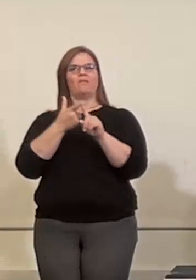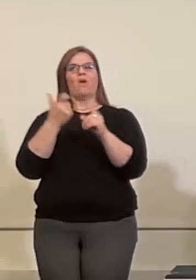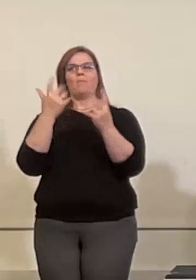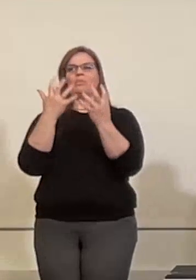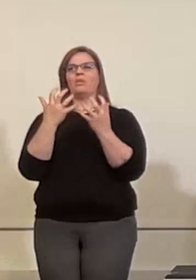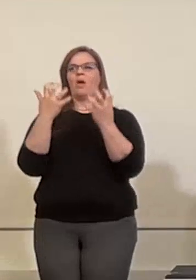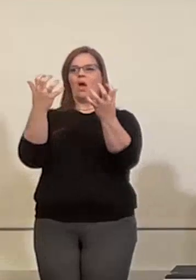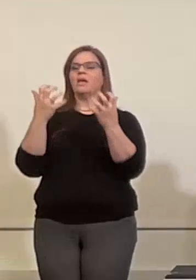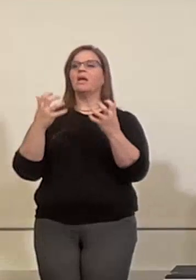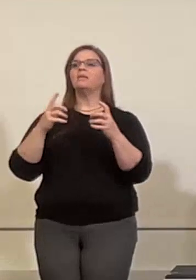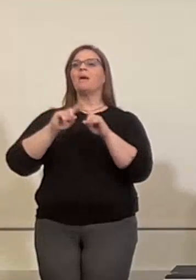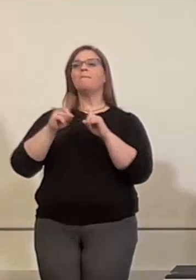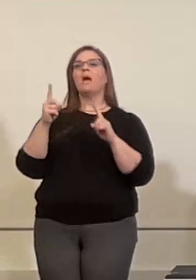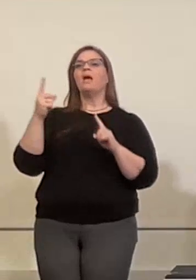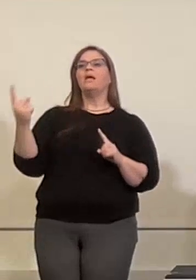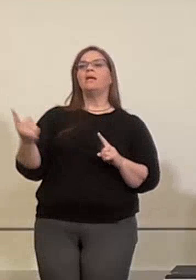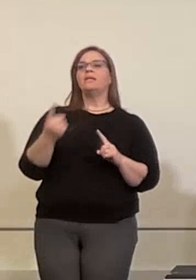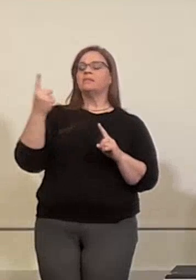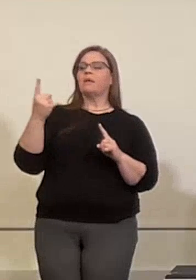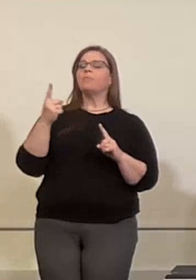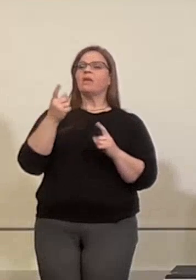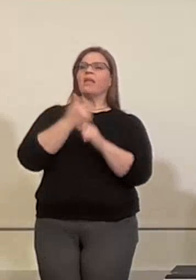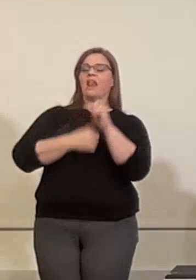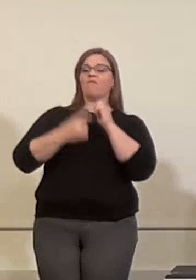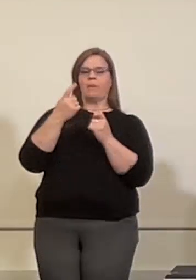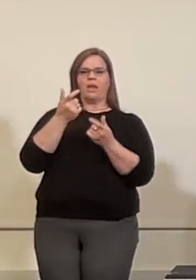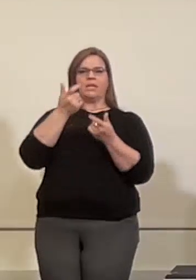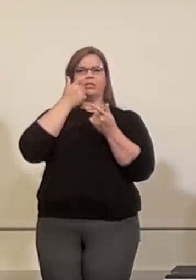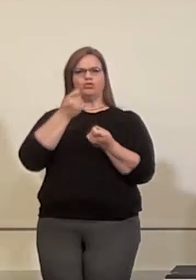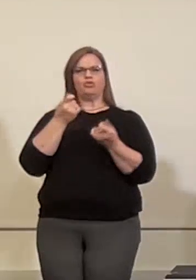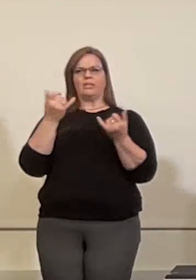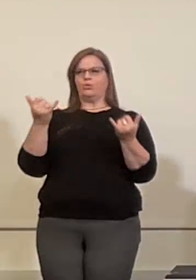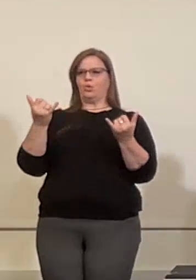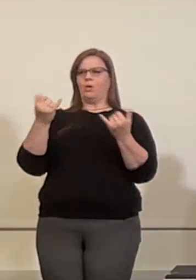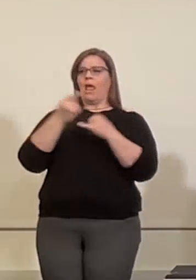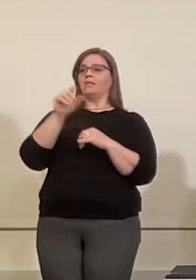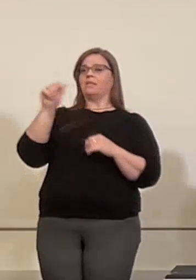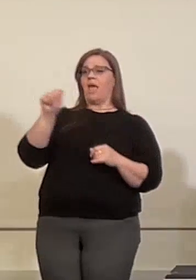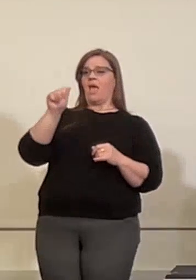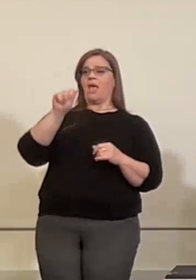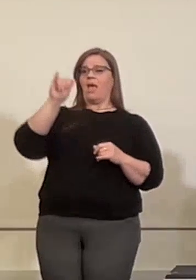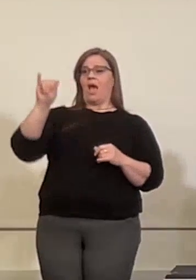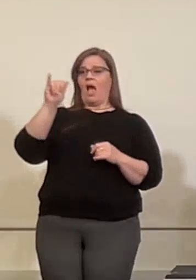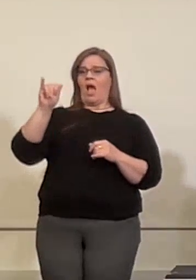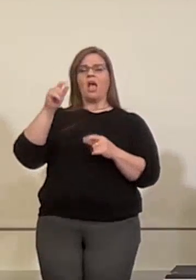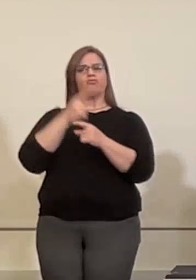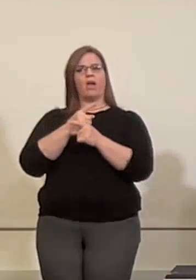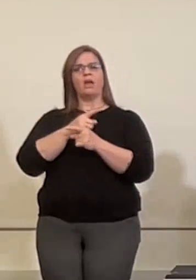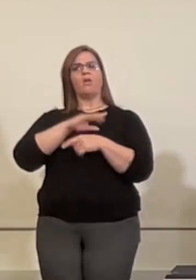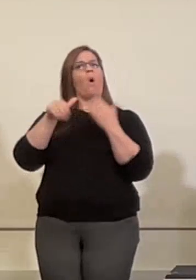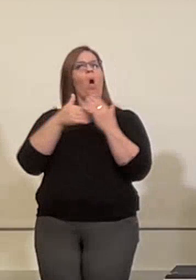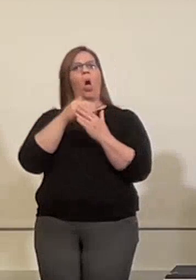But something that everybody's interested in is today's AI, right? I mean, all companies, the industry, everybody's building